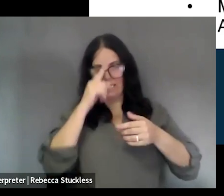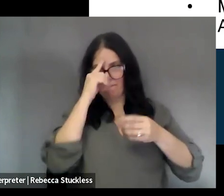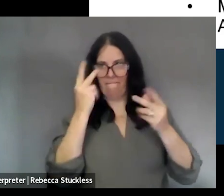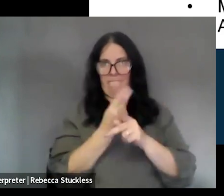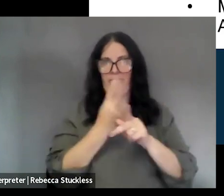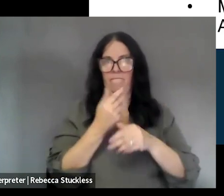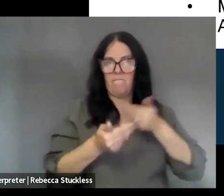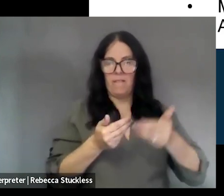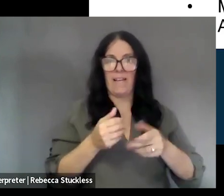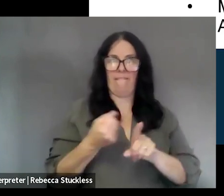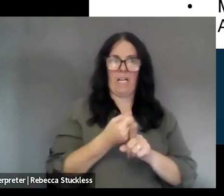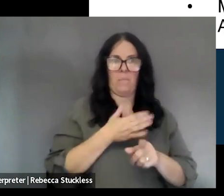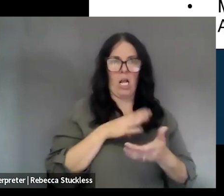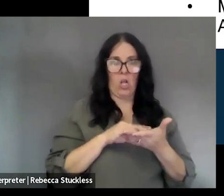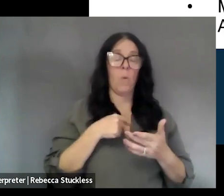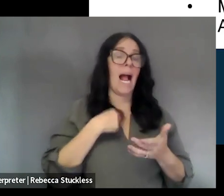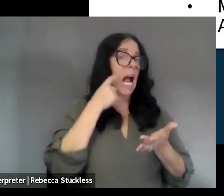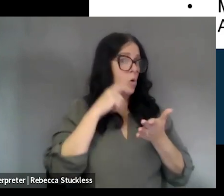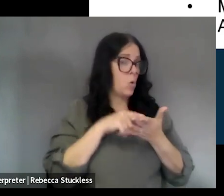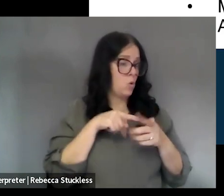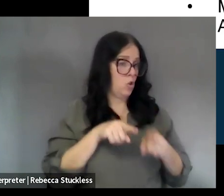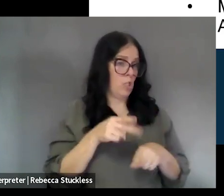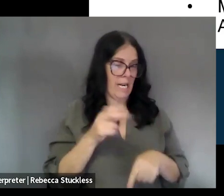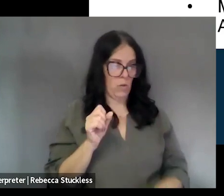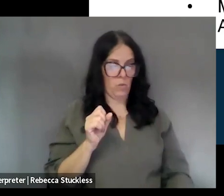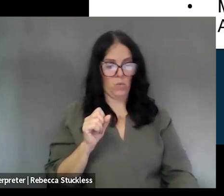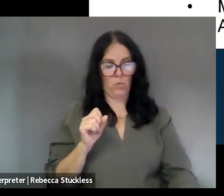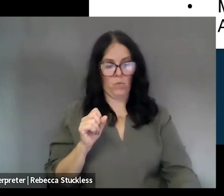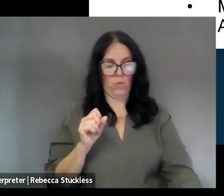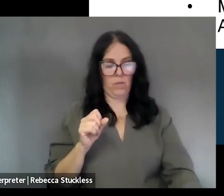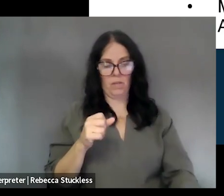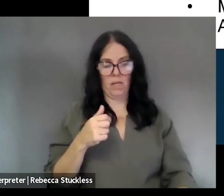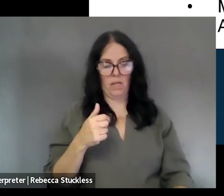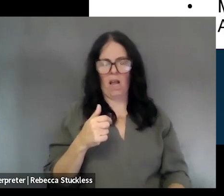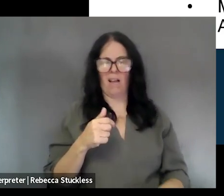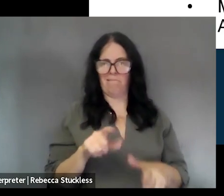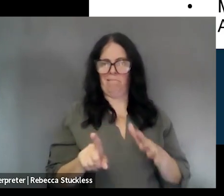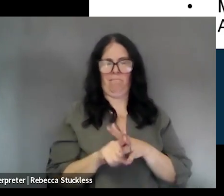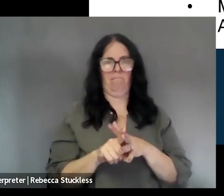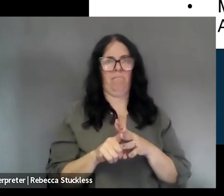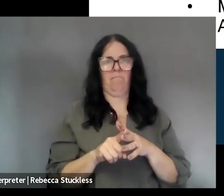in high school was that I just had really significant flareups. I had them on I had cerotic